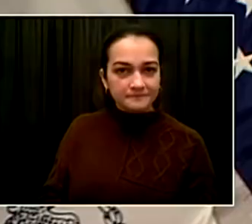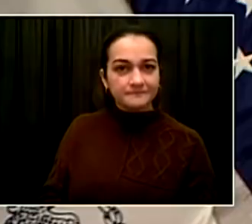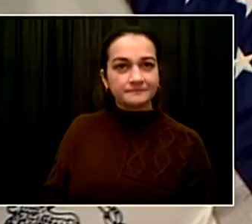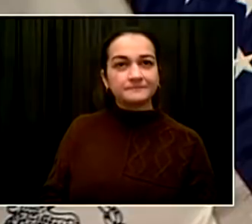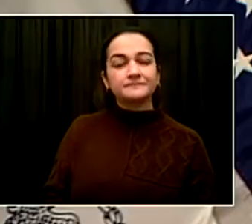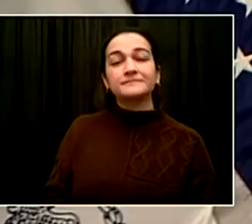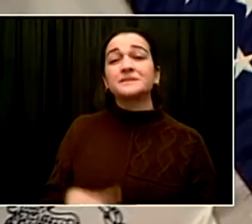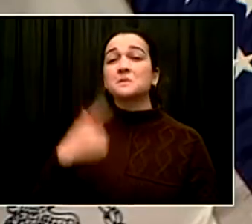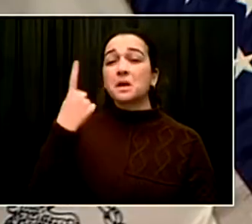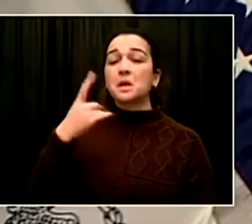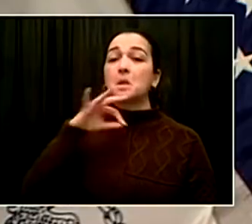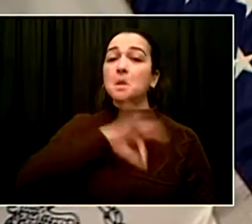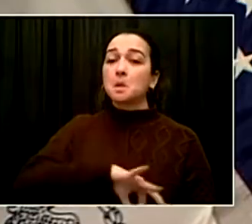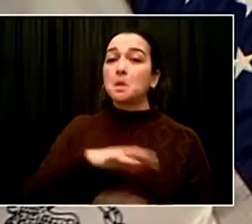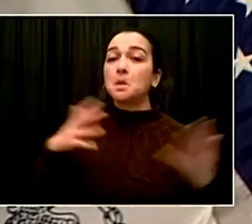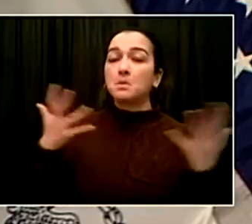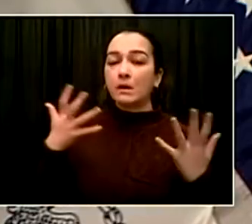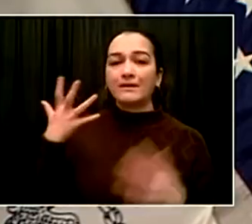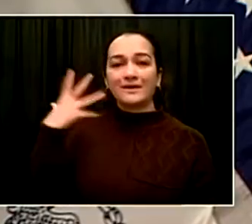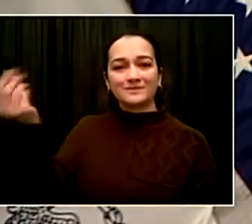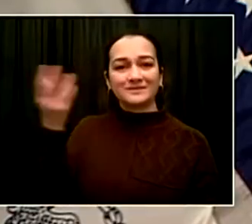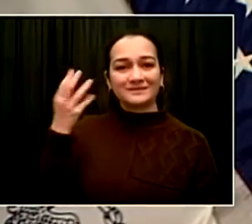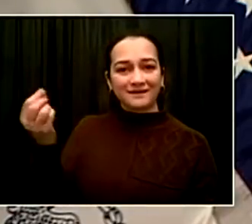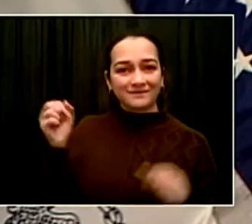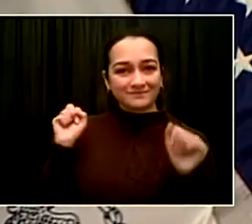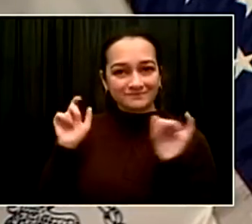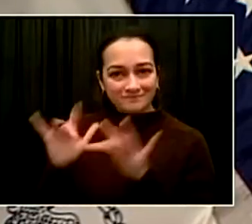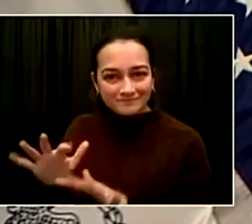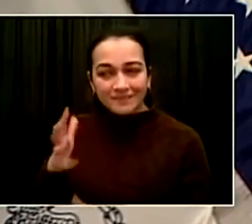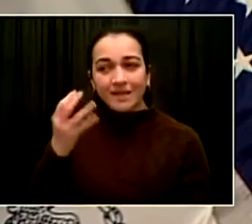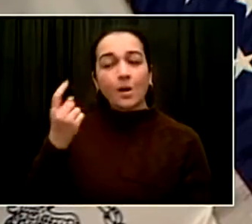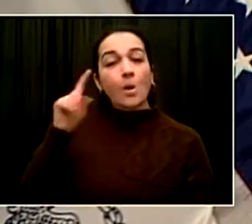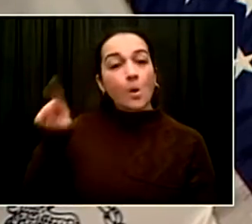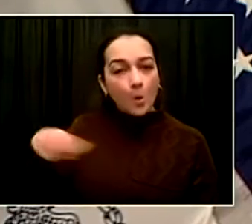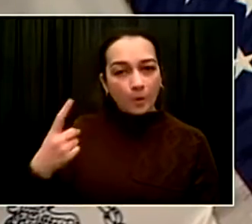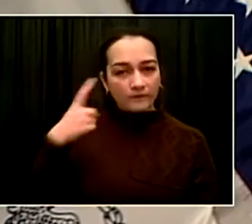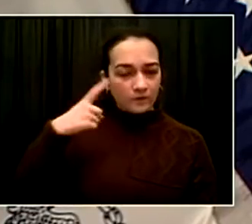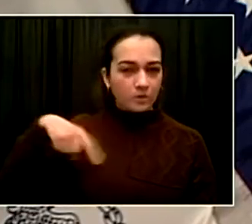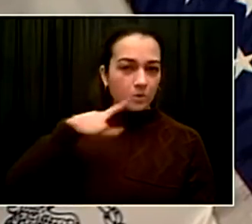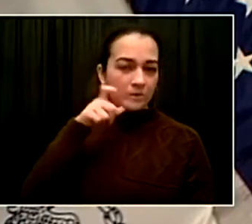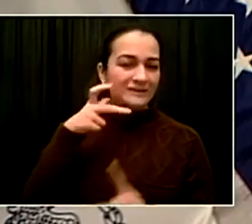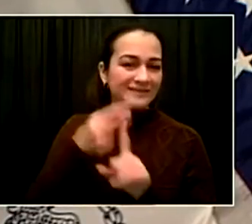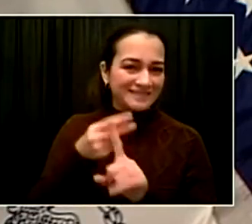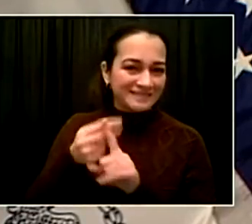WE'RE ALSO CONSIDERING THERE'S ALSO WAYS WE COULD APPROACH IT